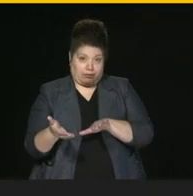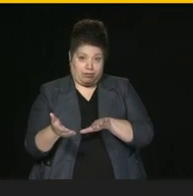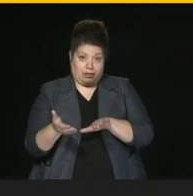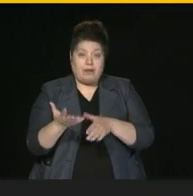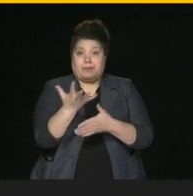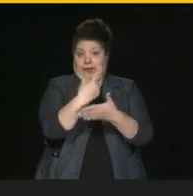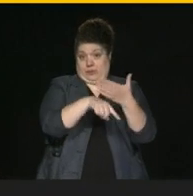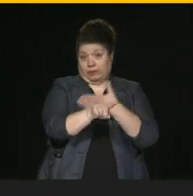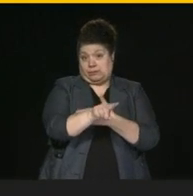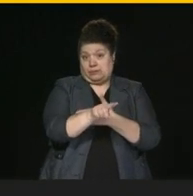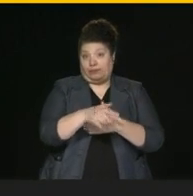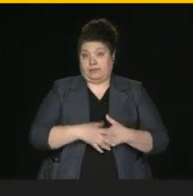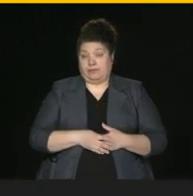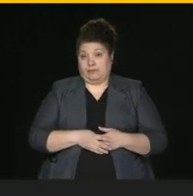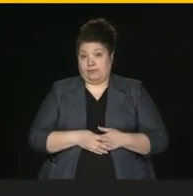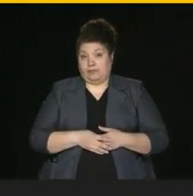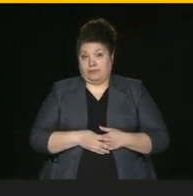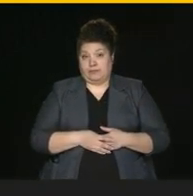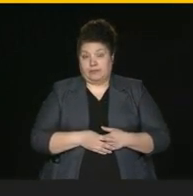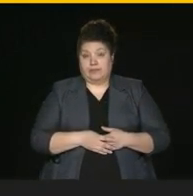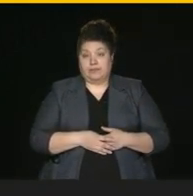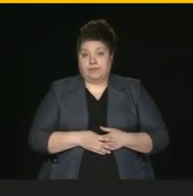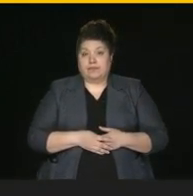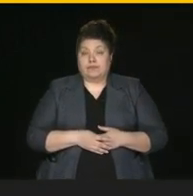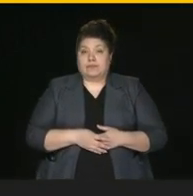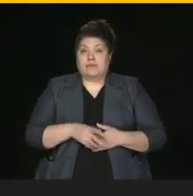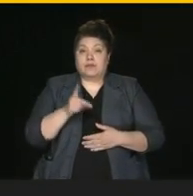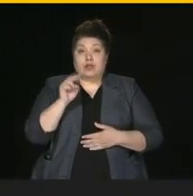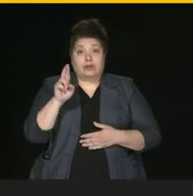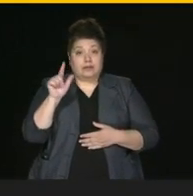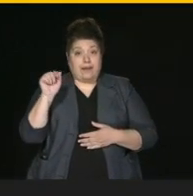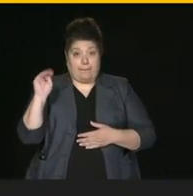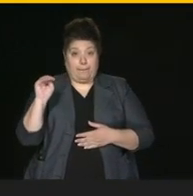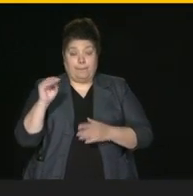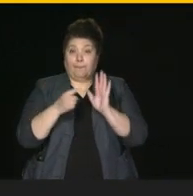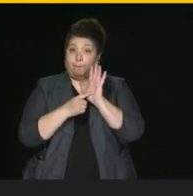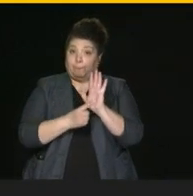DEATHS IN CANADA BY NEXT WEEK.